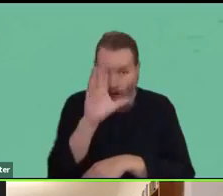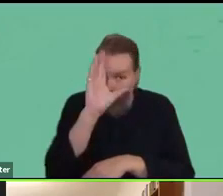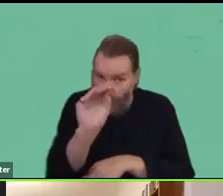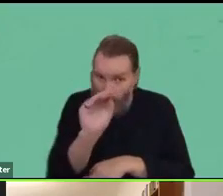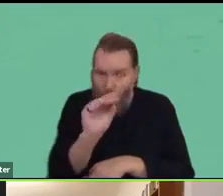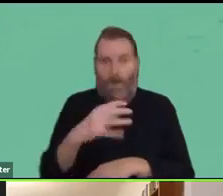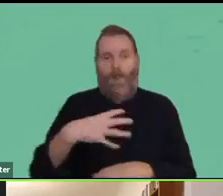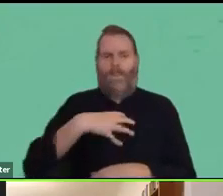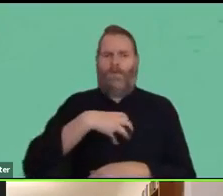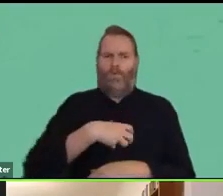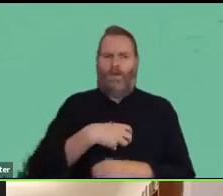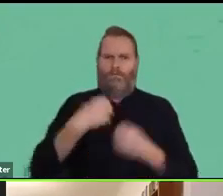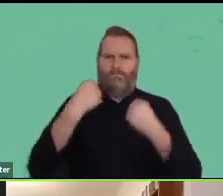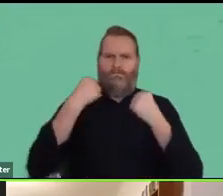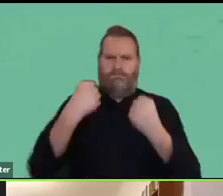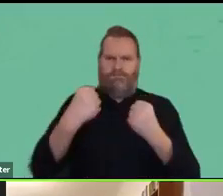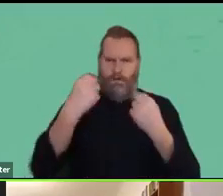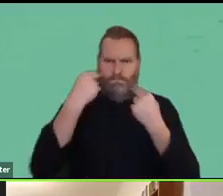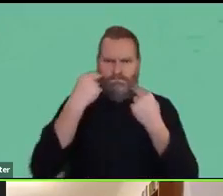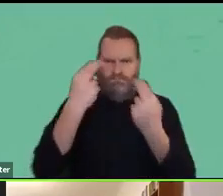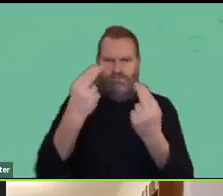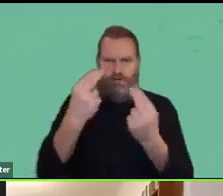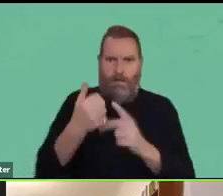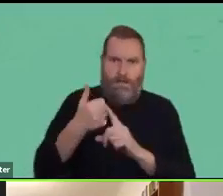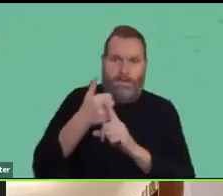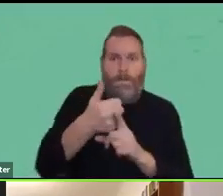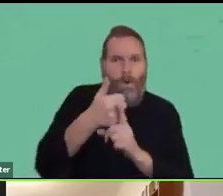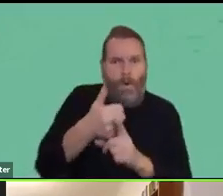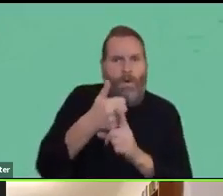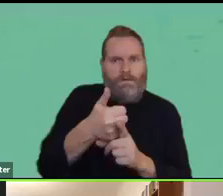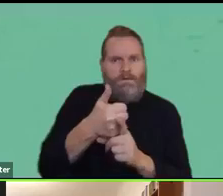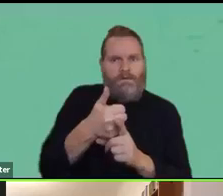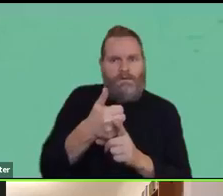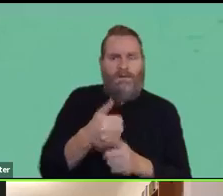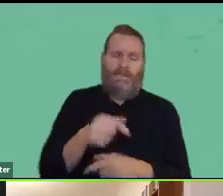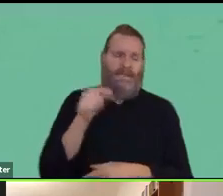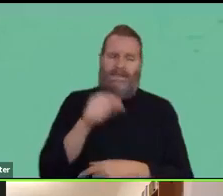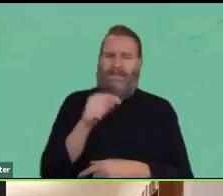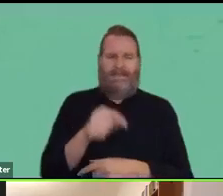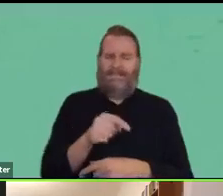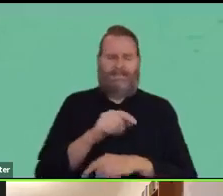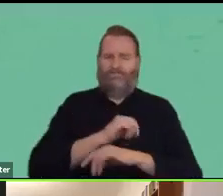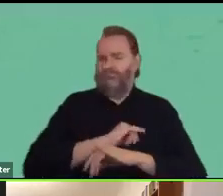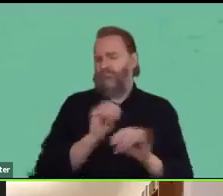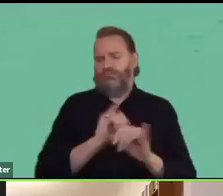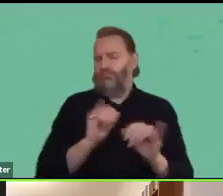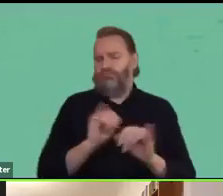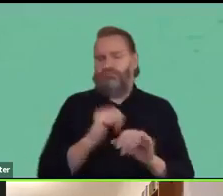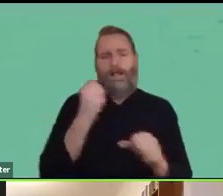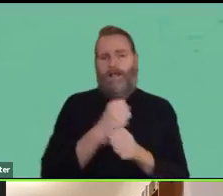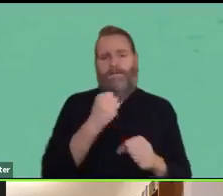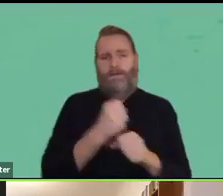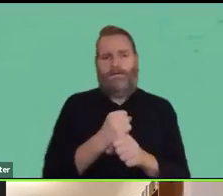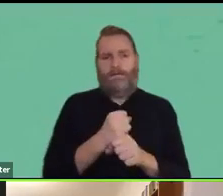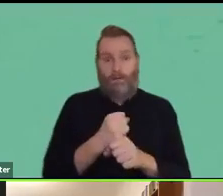reverse this dreadful attack and that the more we can show the members are behind us sending letters